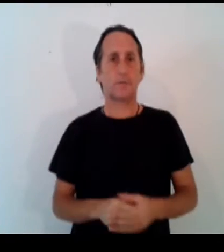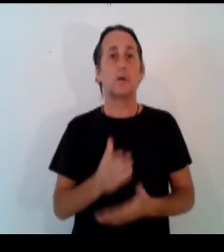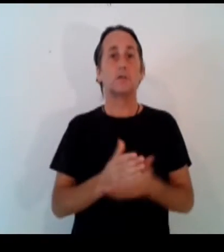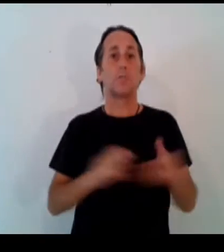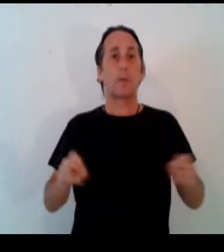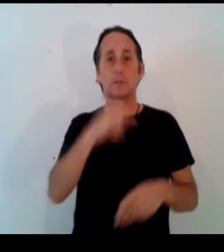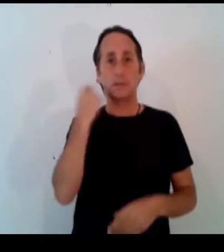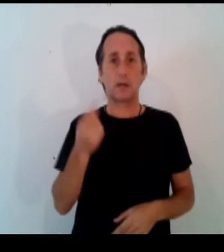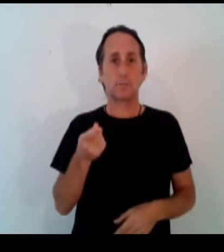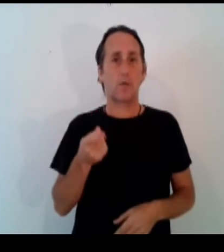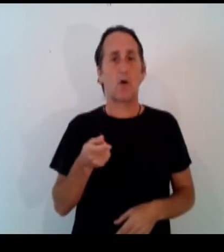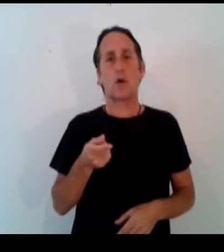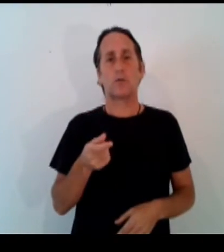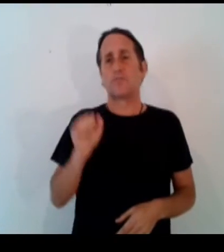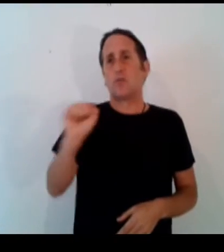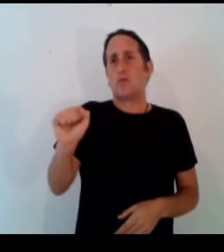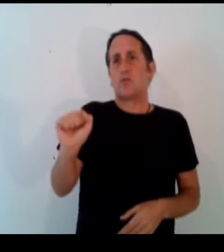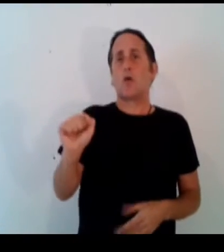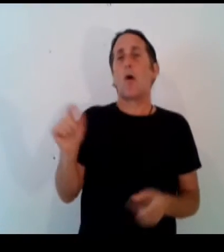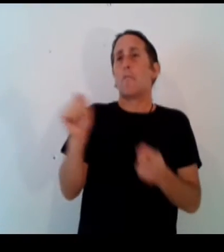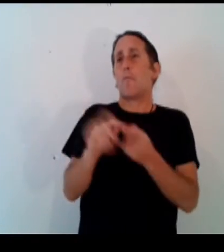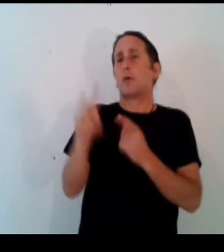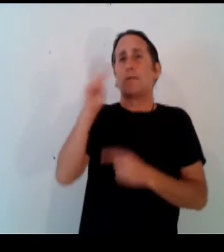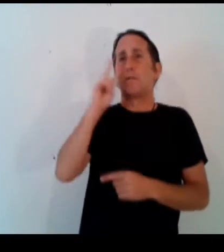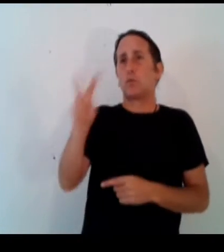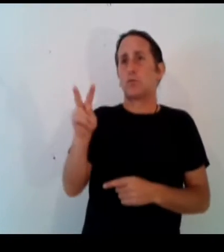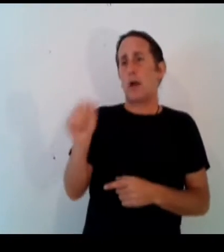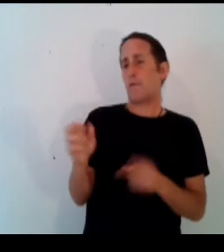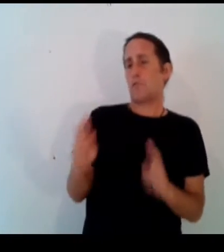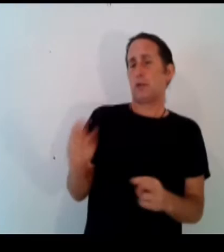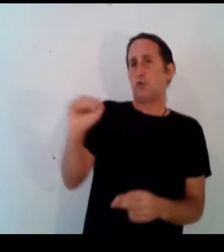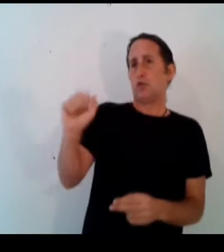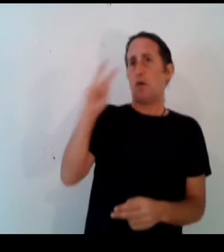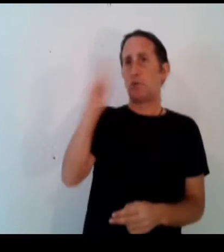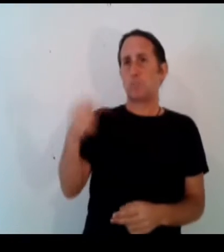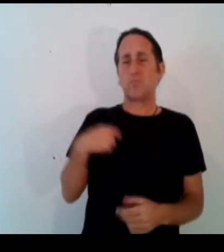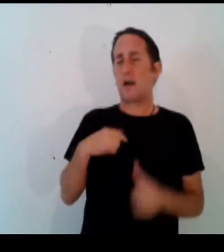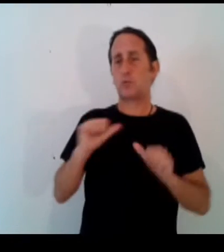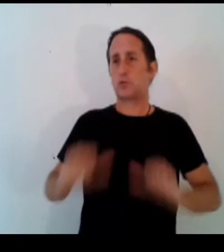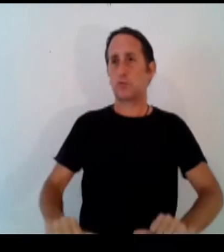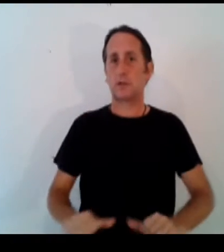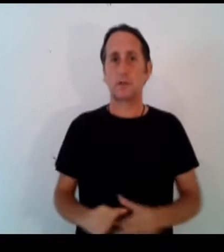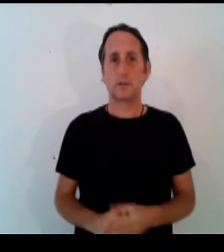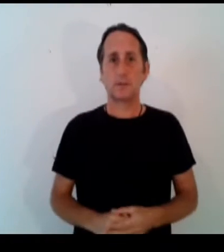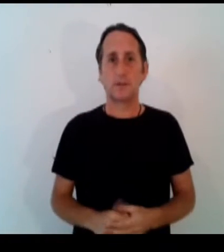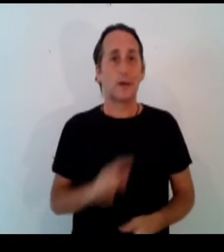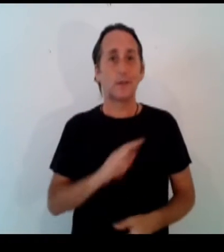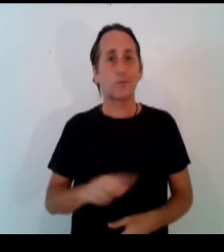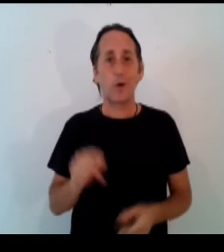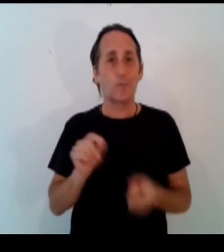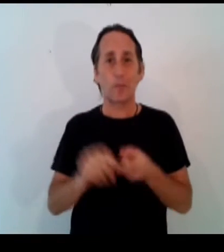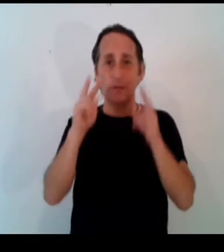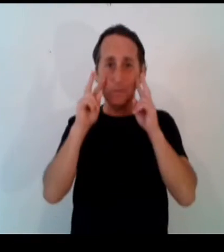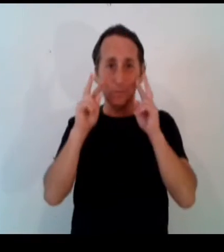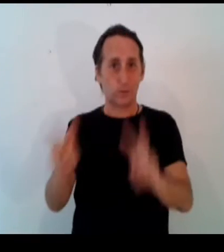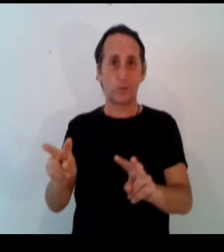and some people say "well that's your point of view, you are entitled to your point of view, I just don't agree!"